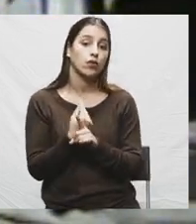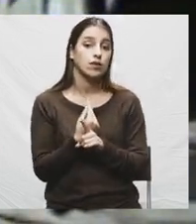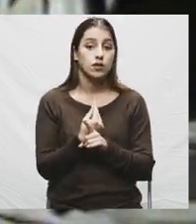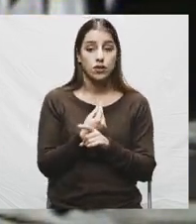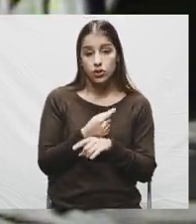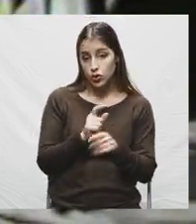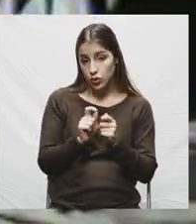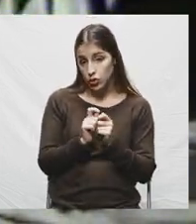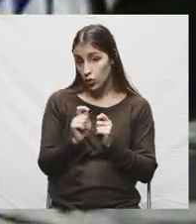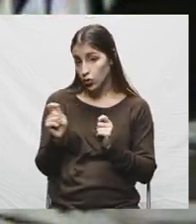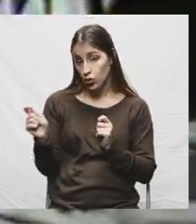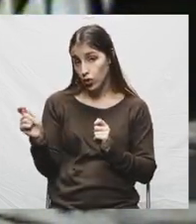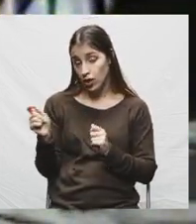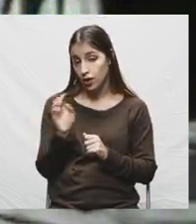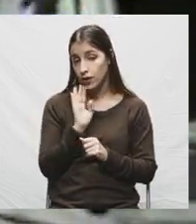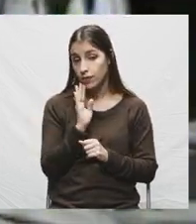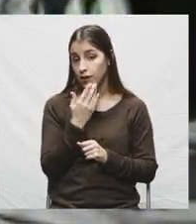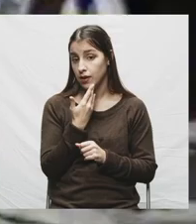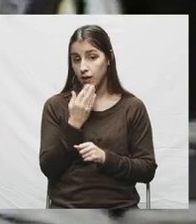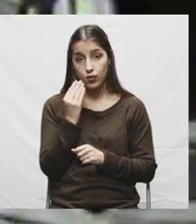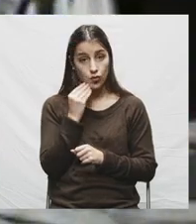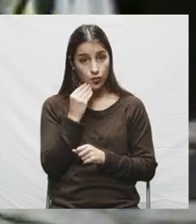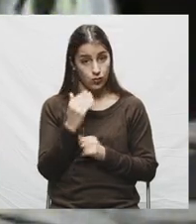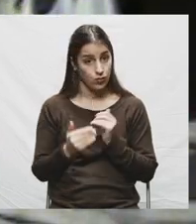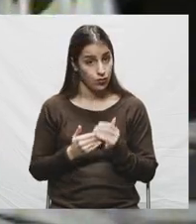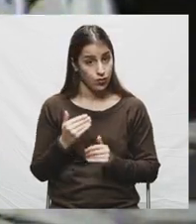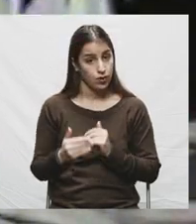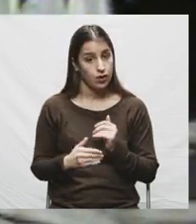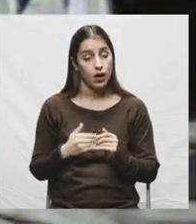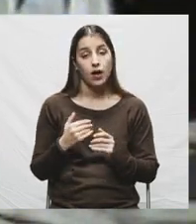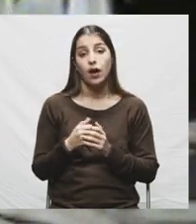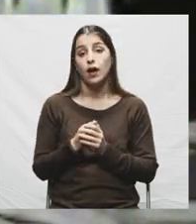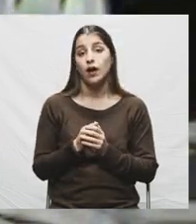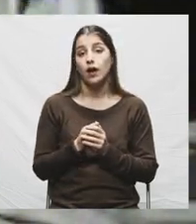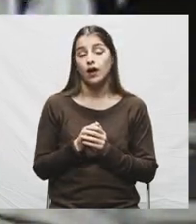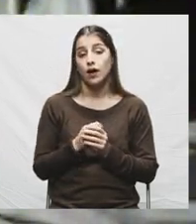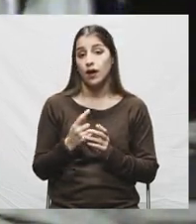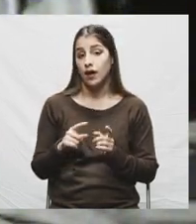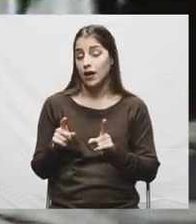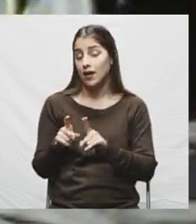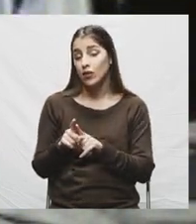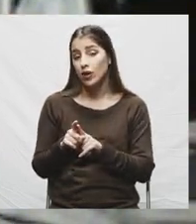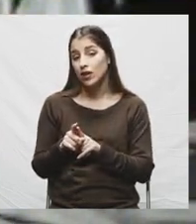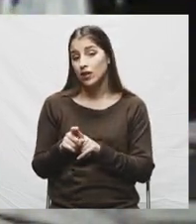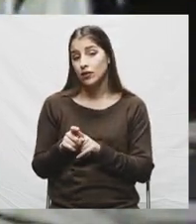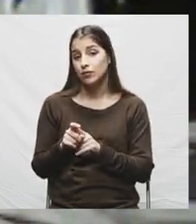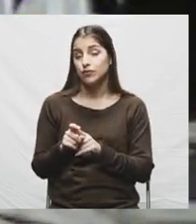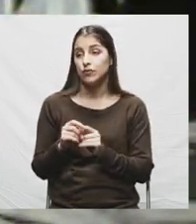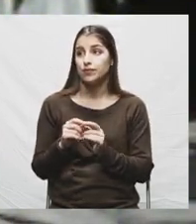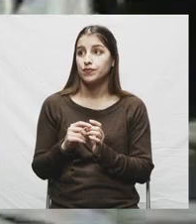would take as much time as they would, depending on how it would go It was one of the principles of the work? It was one of the principles…